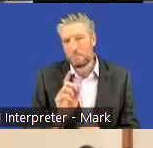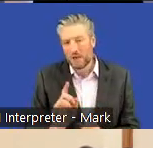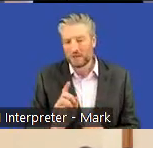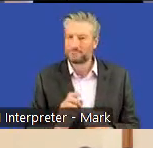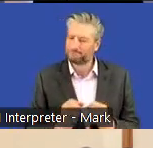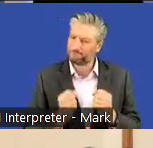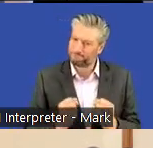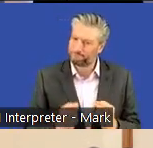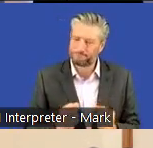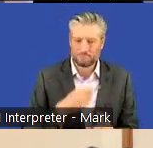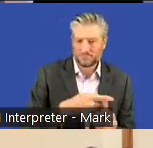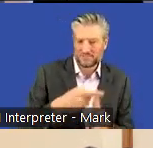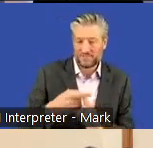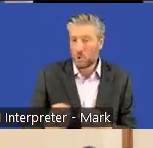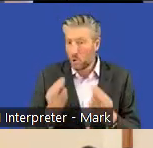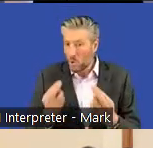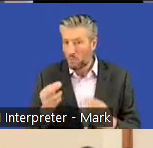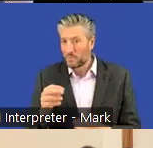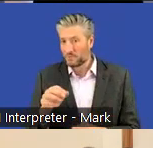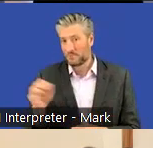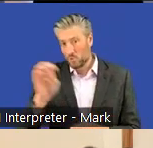it easier also for policymakers to get things through.